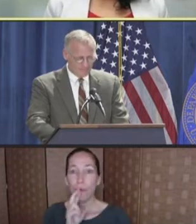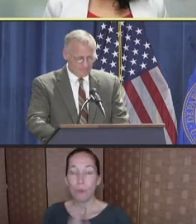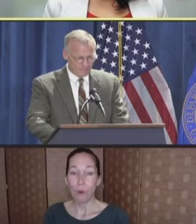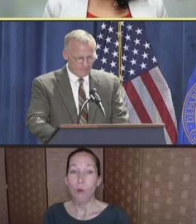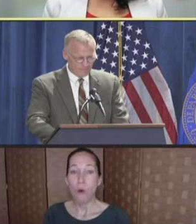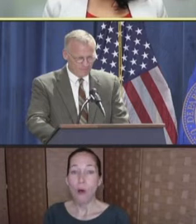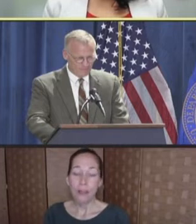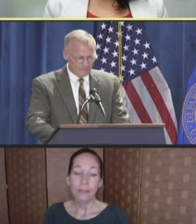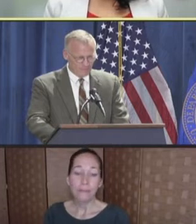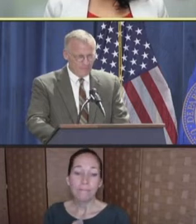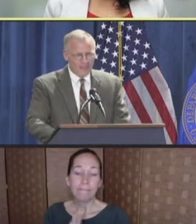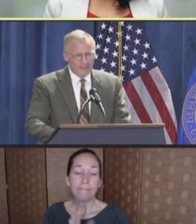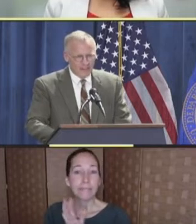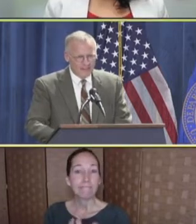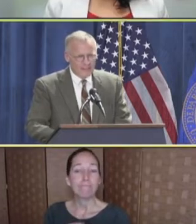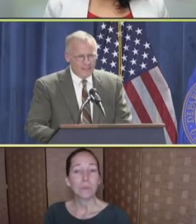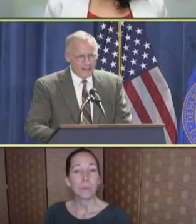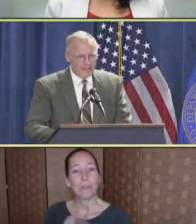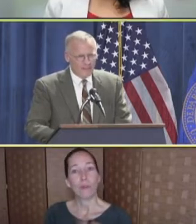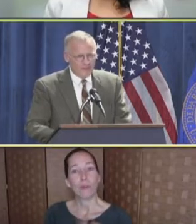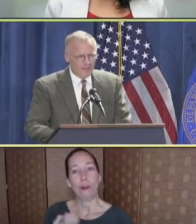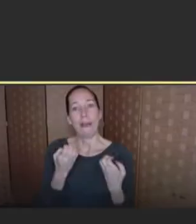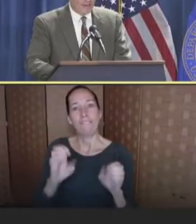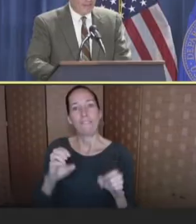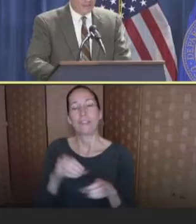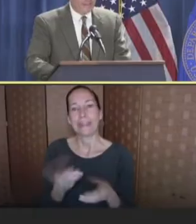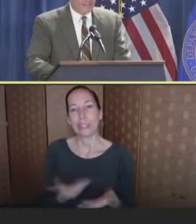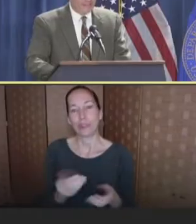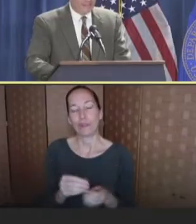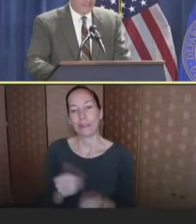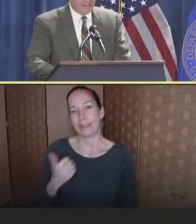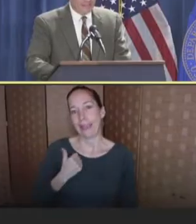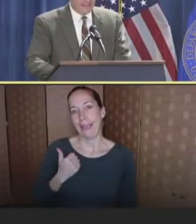John Dunn: Excellent, thank you.